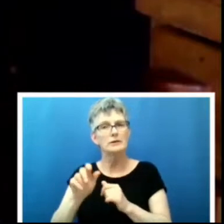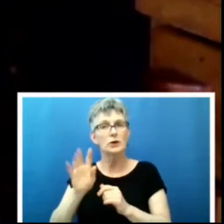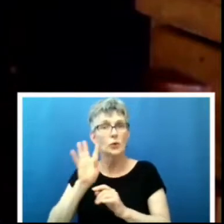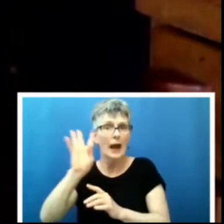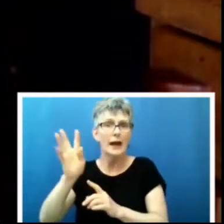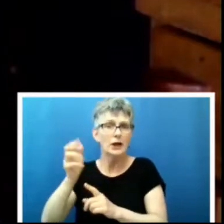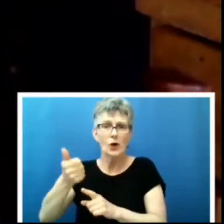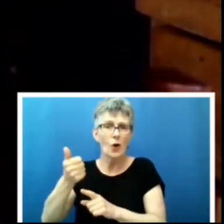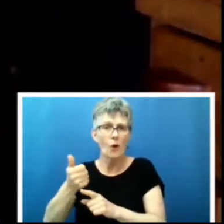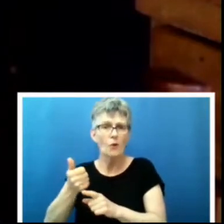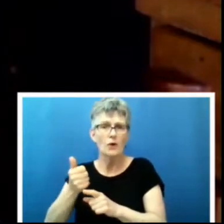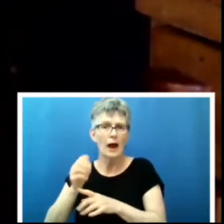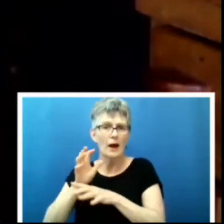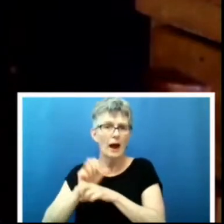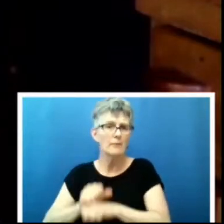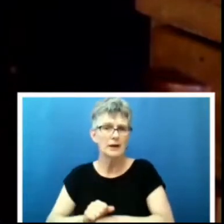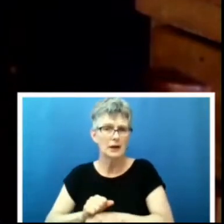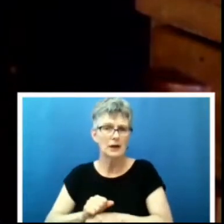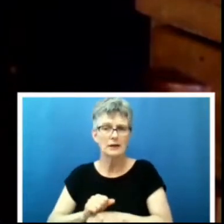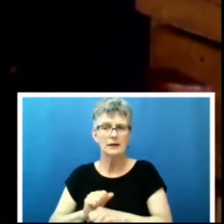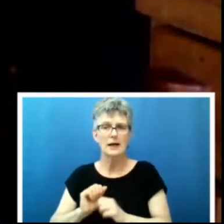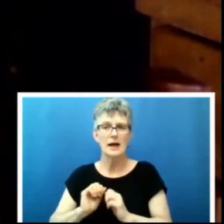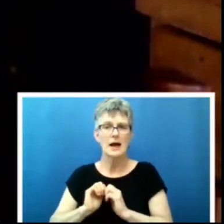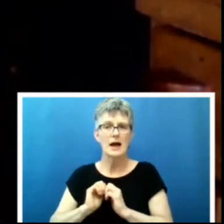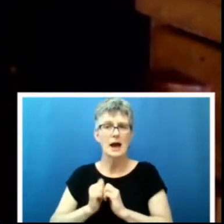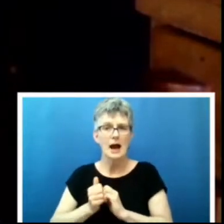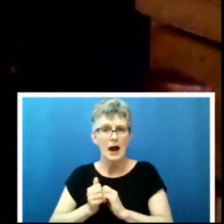to be with what is.